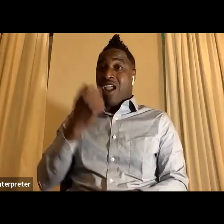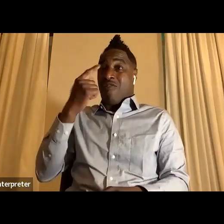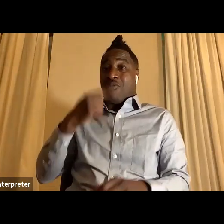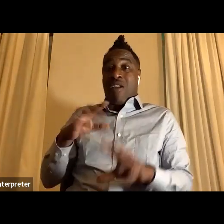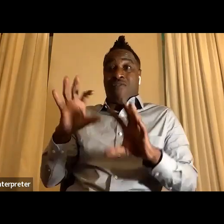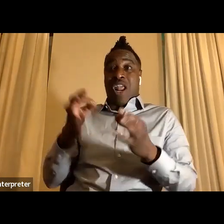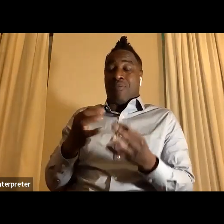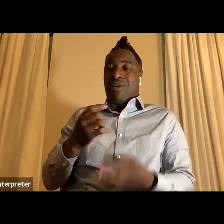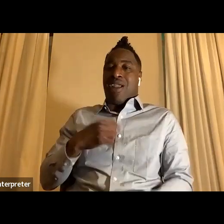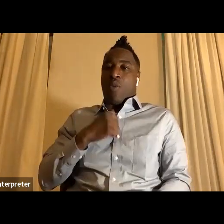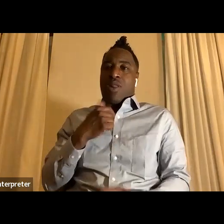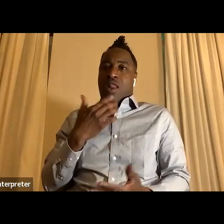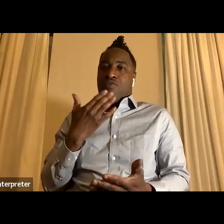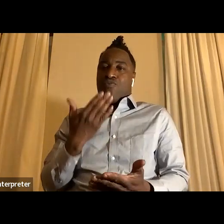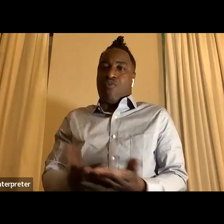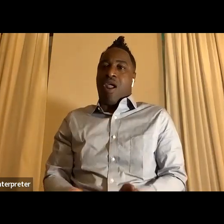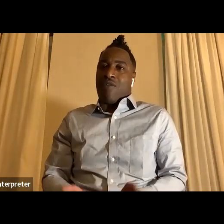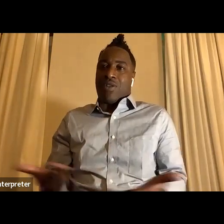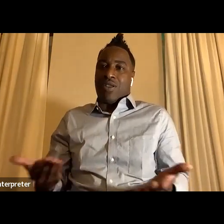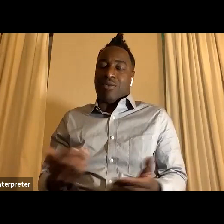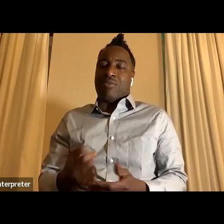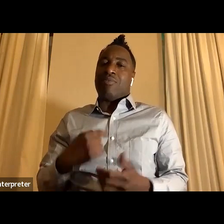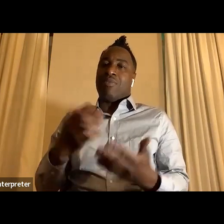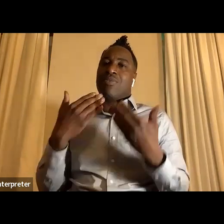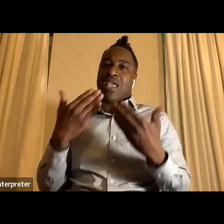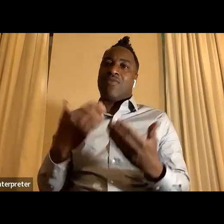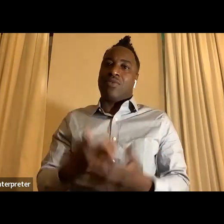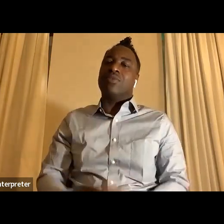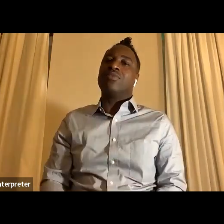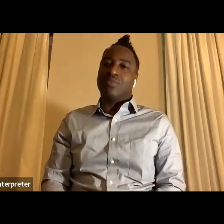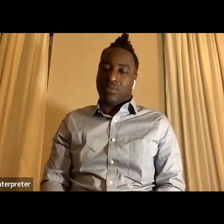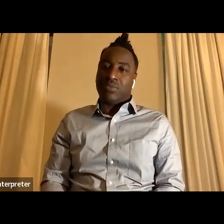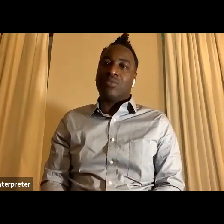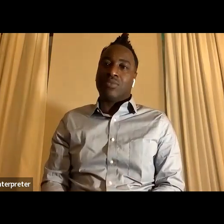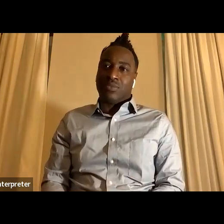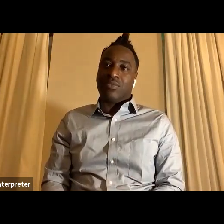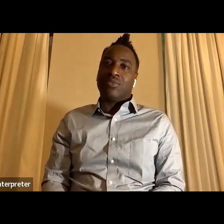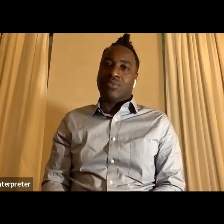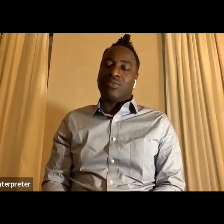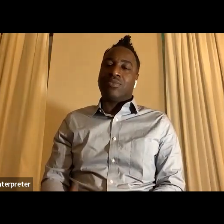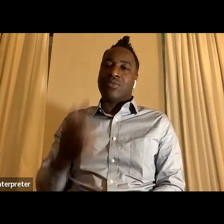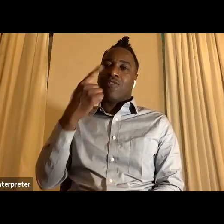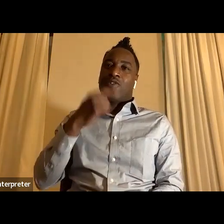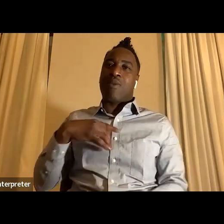So yeah, I'm thankful for my family for this. Beautiful.